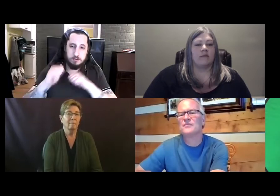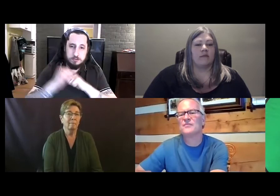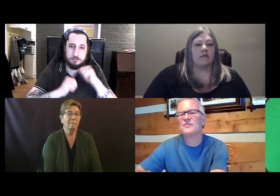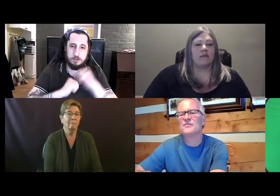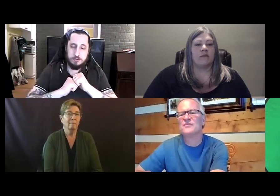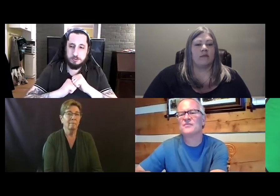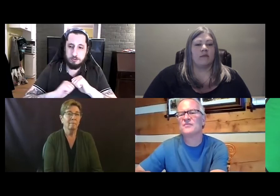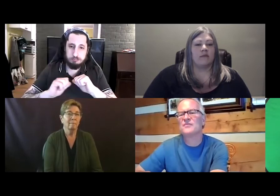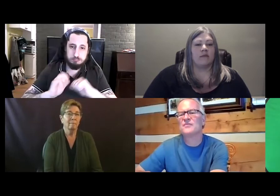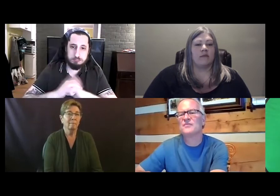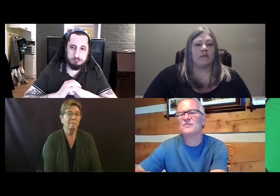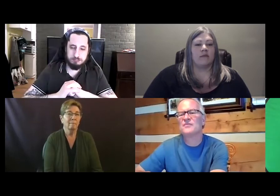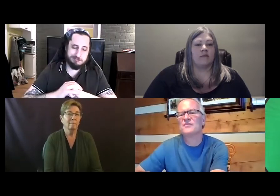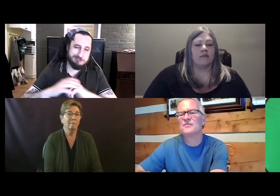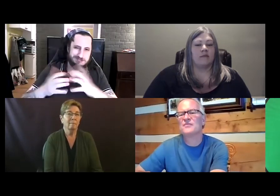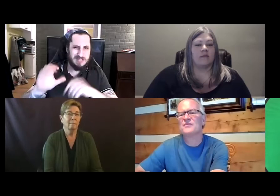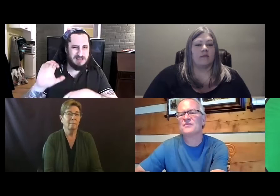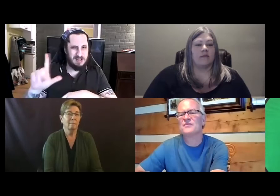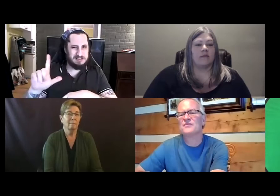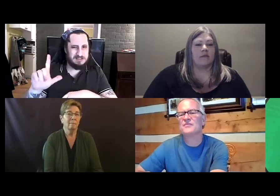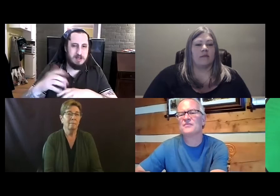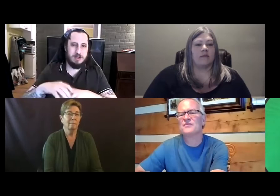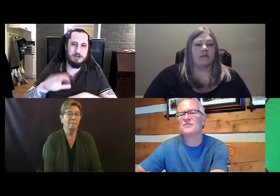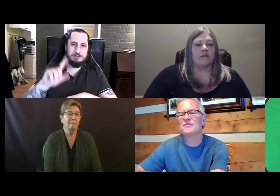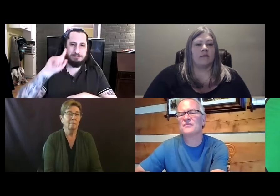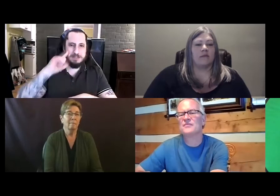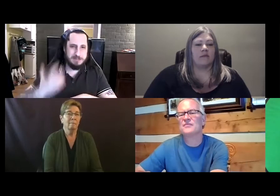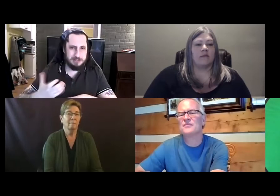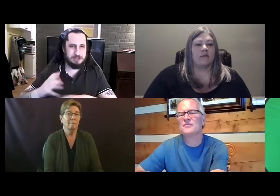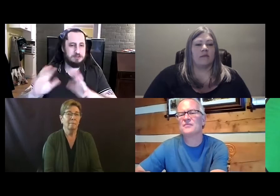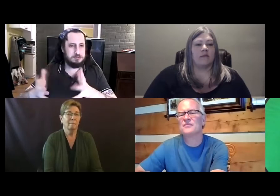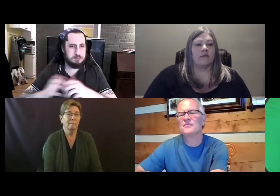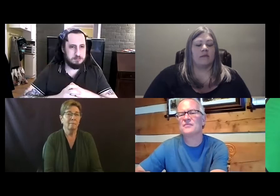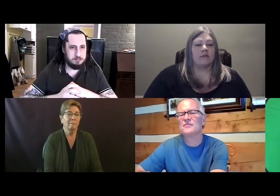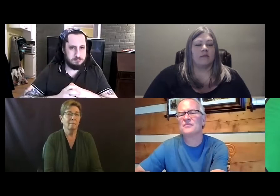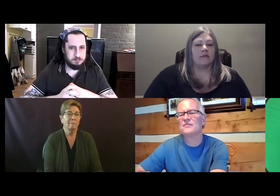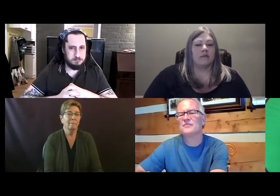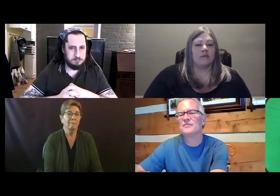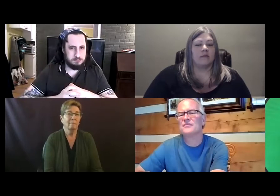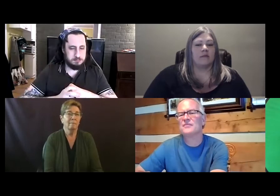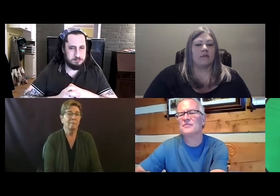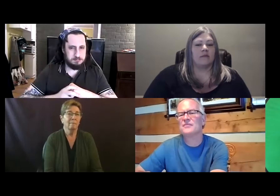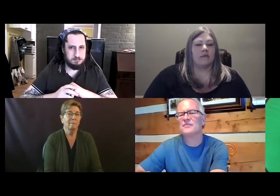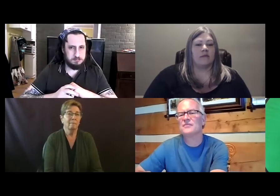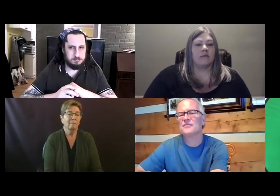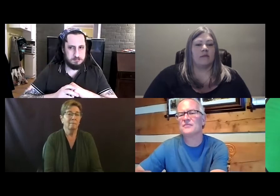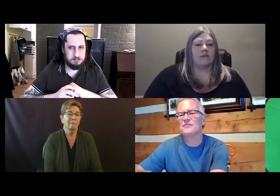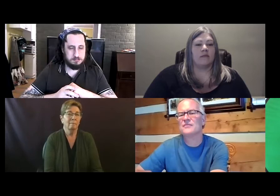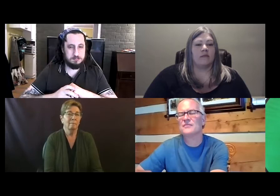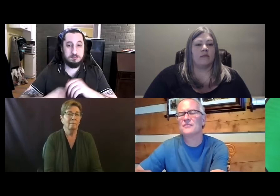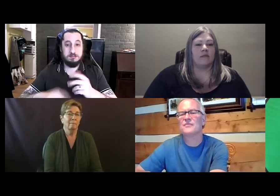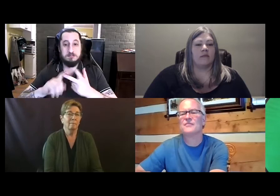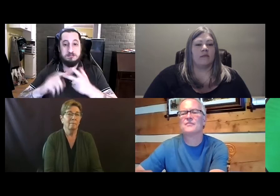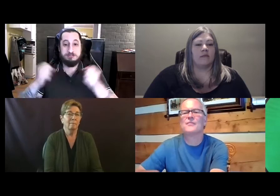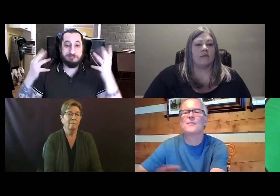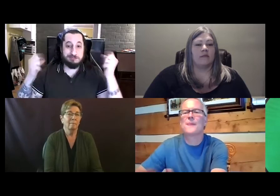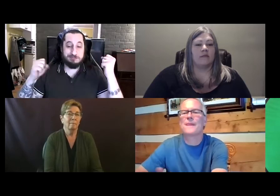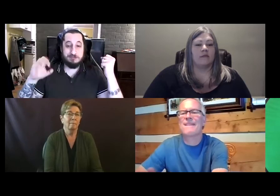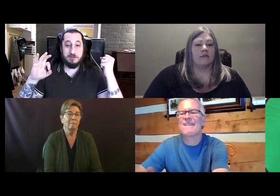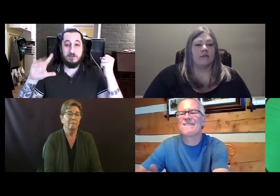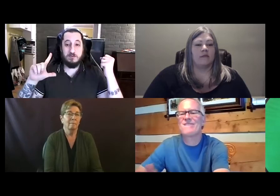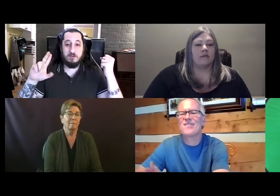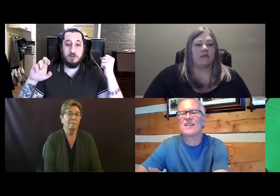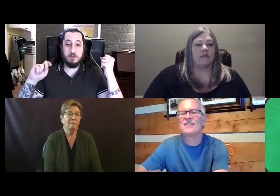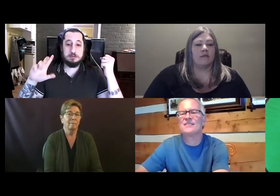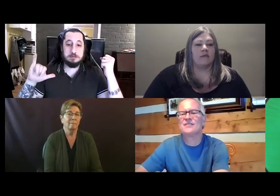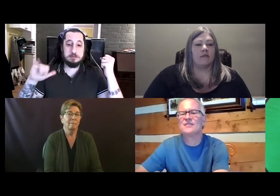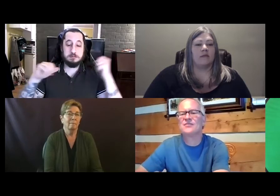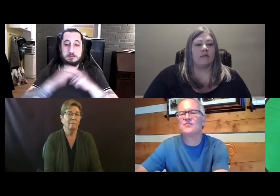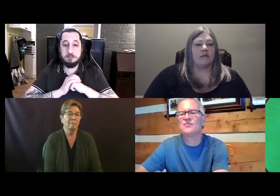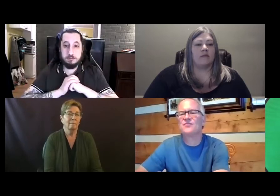There is morphological structure, the use of classifiers.